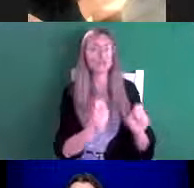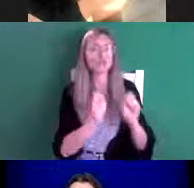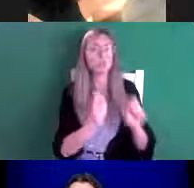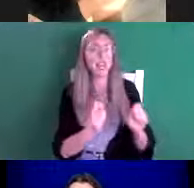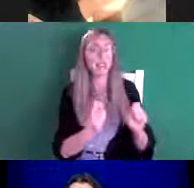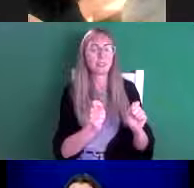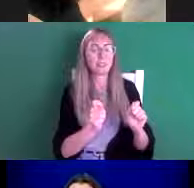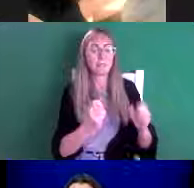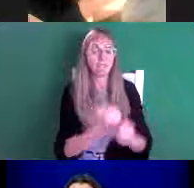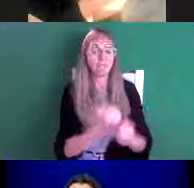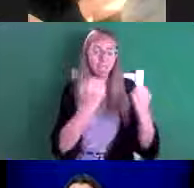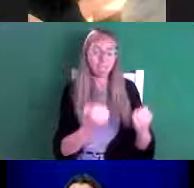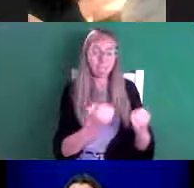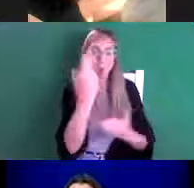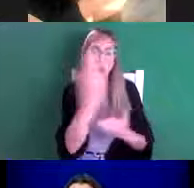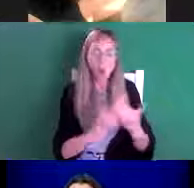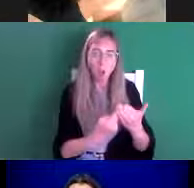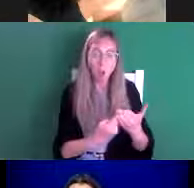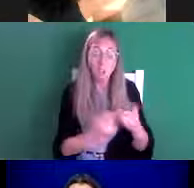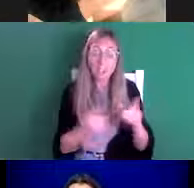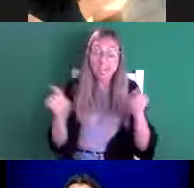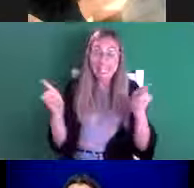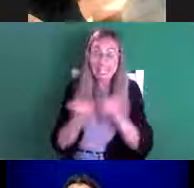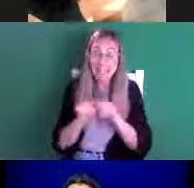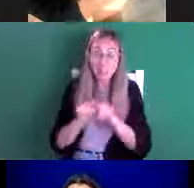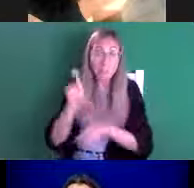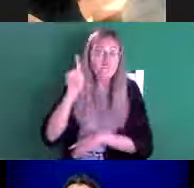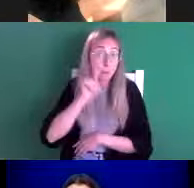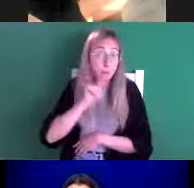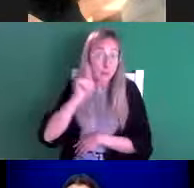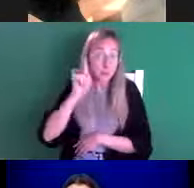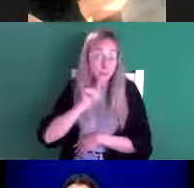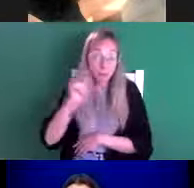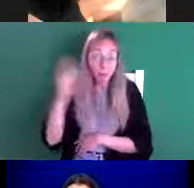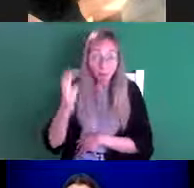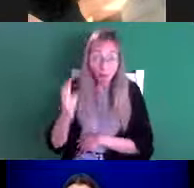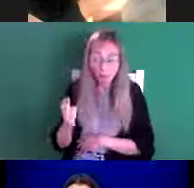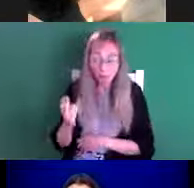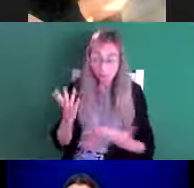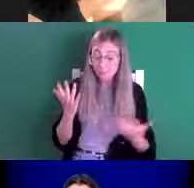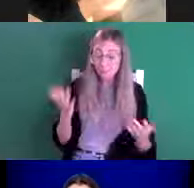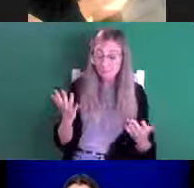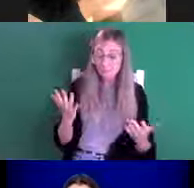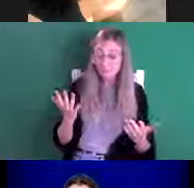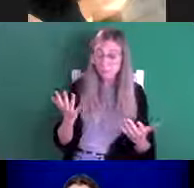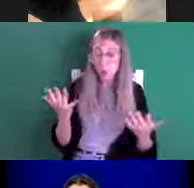canon similarly with feminist art i'm not sure if queer art has made it in there but certainly